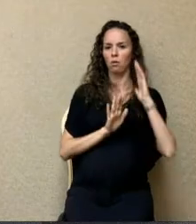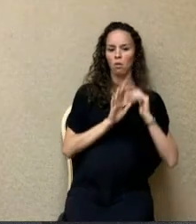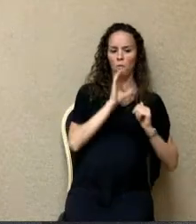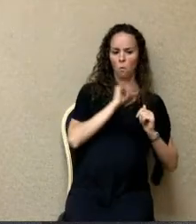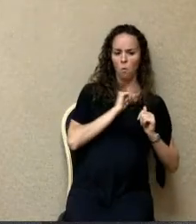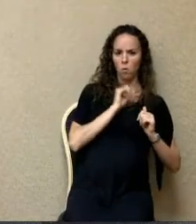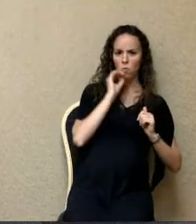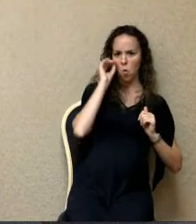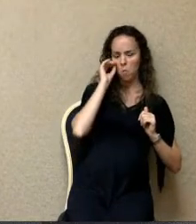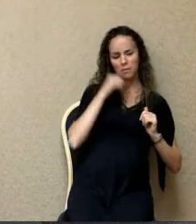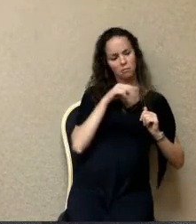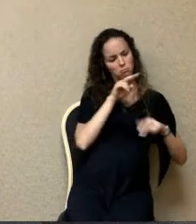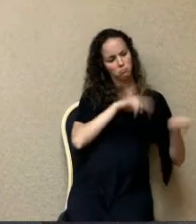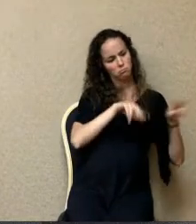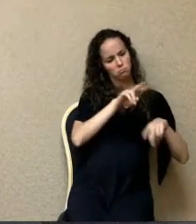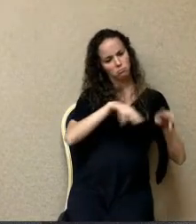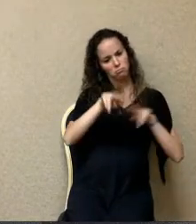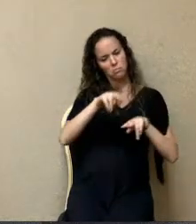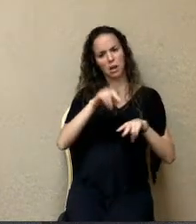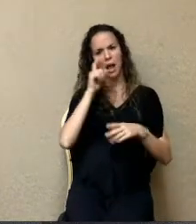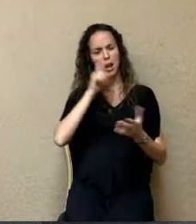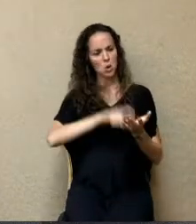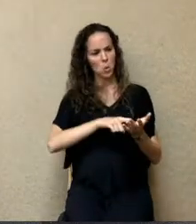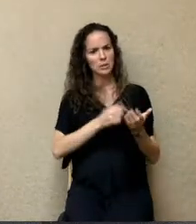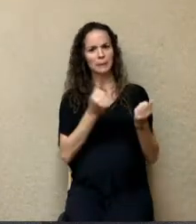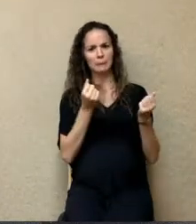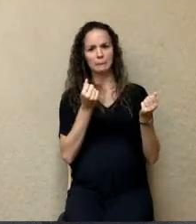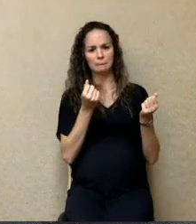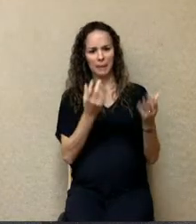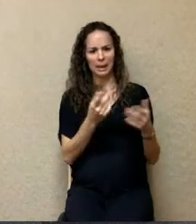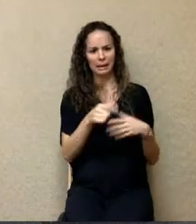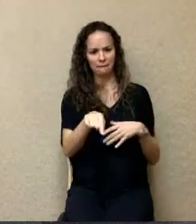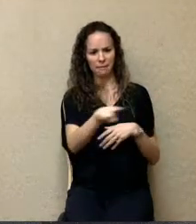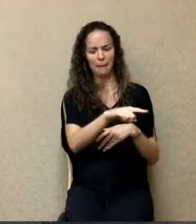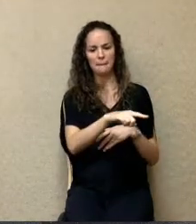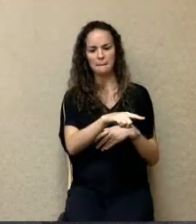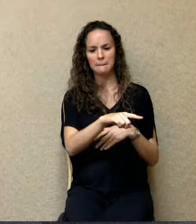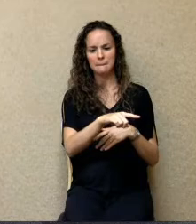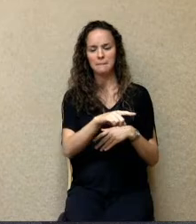I noticed a lot of them, for instance felt like they